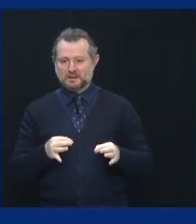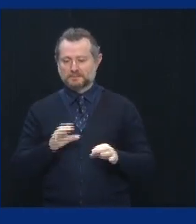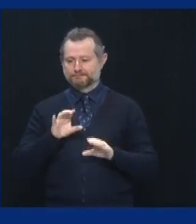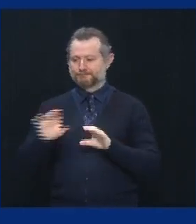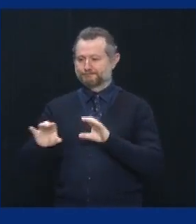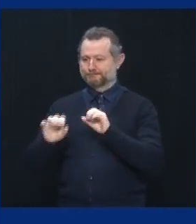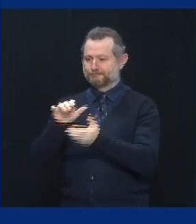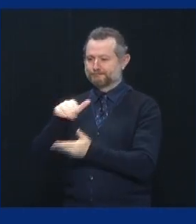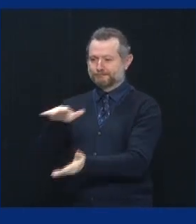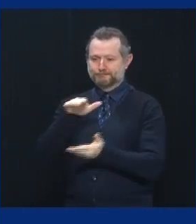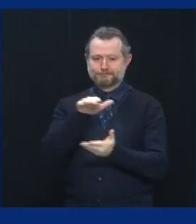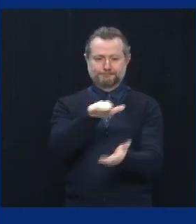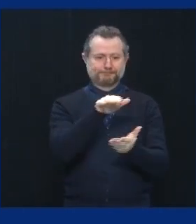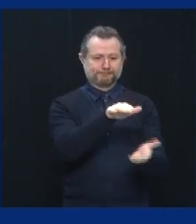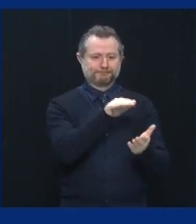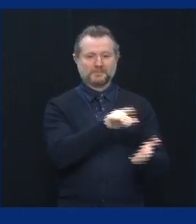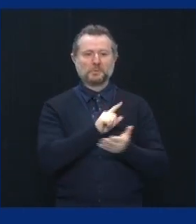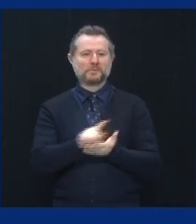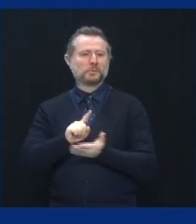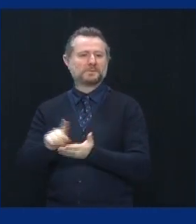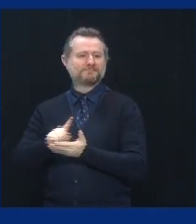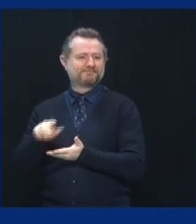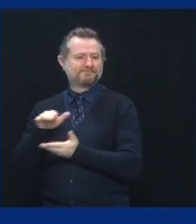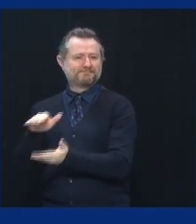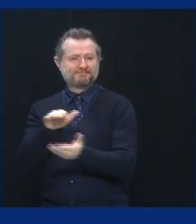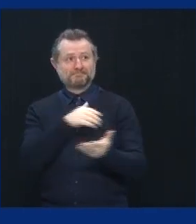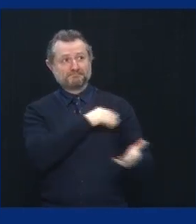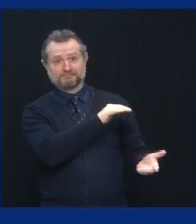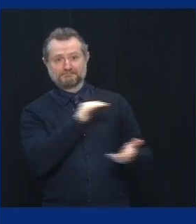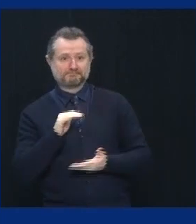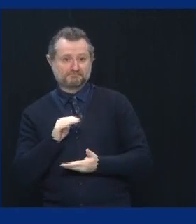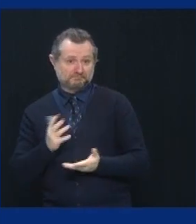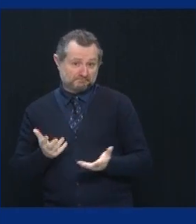ARE NOT AVAILABLE? THE FEDERAL GOVERNMENT